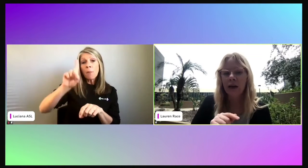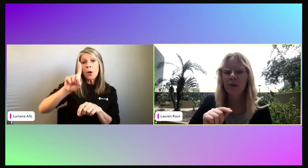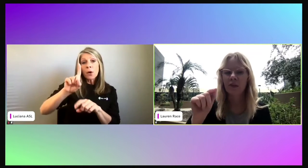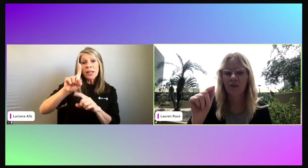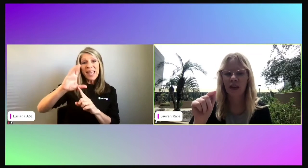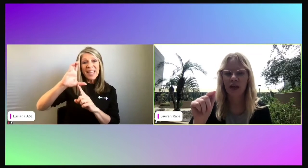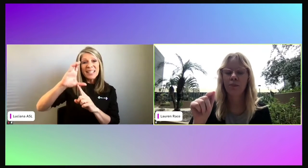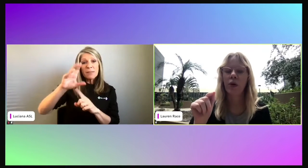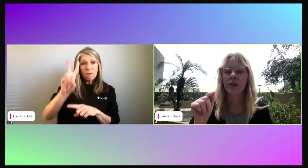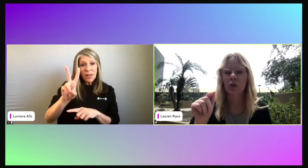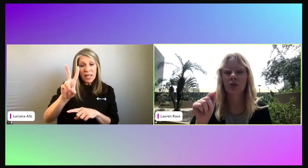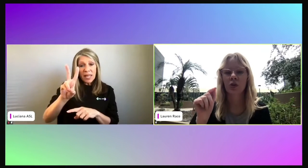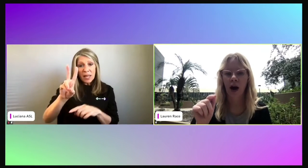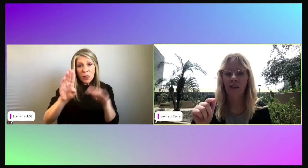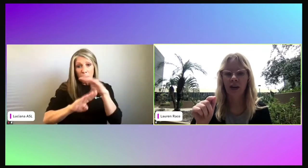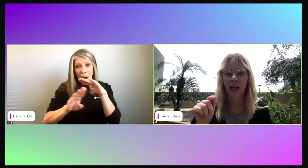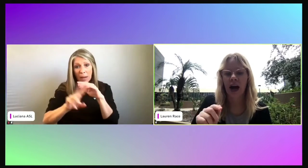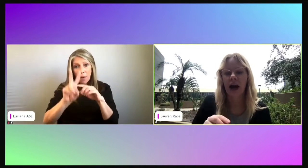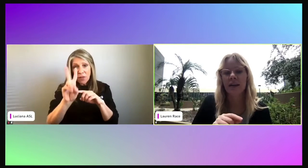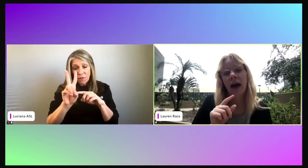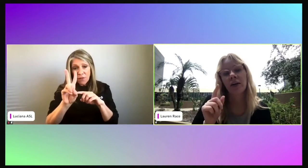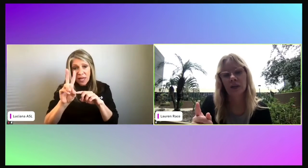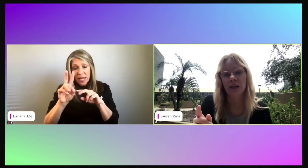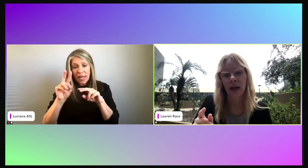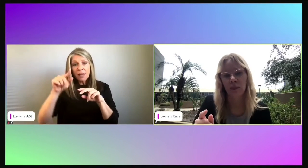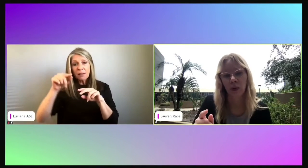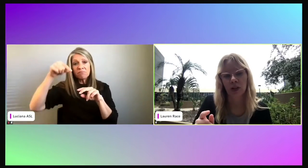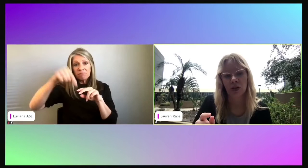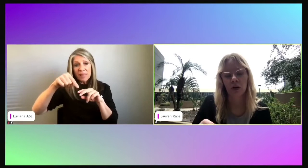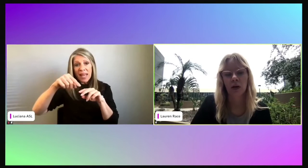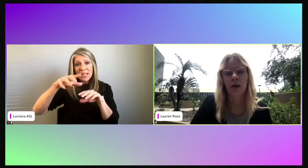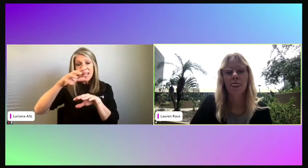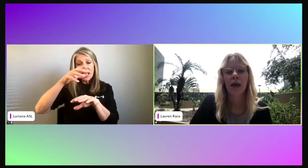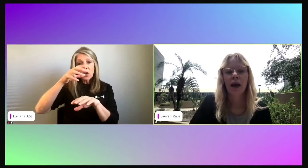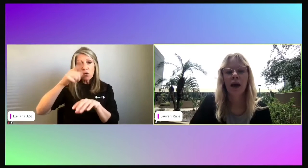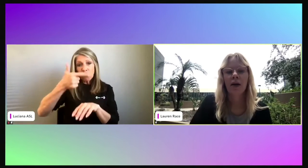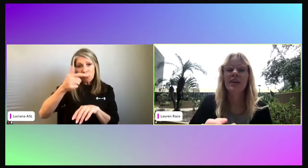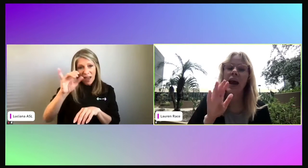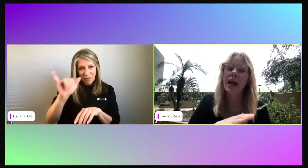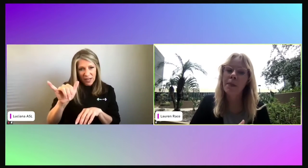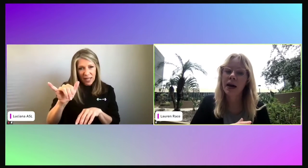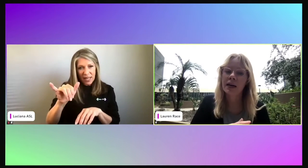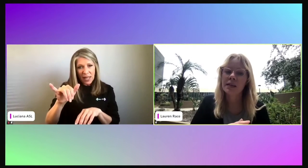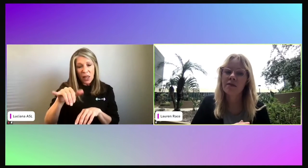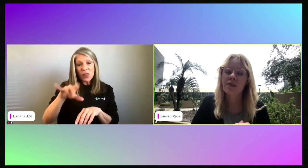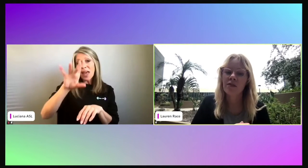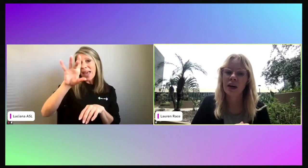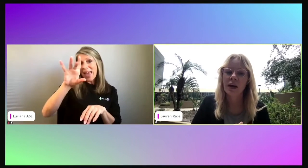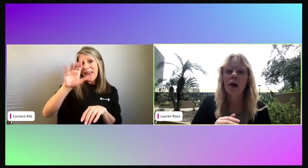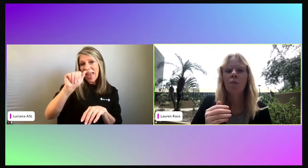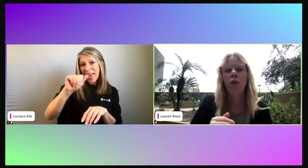points towards the pull of gravity as a 1 1/2 by two case uppercase V, where the bottom of the V points towards